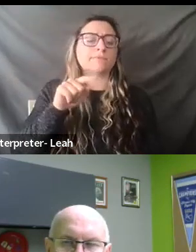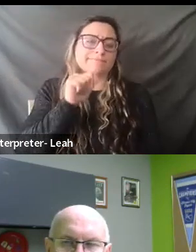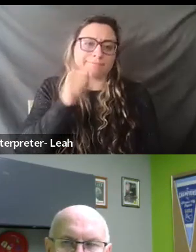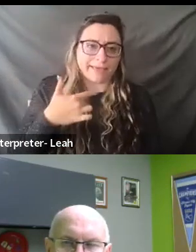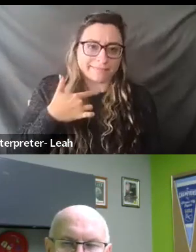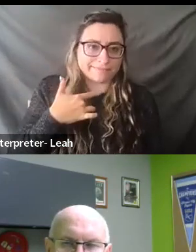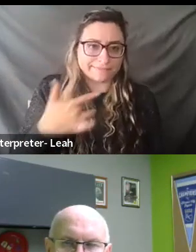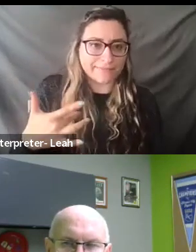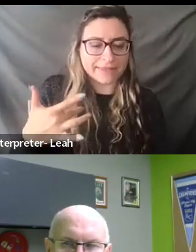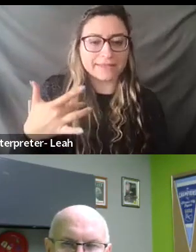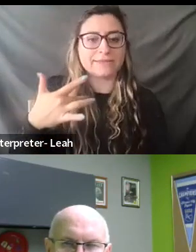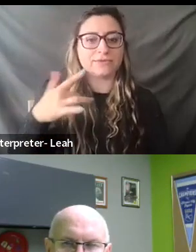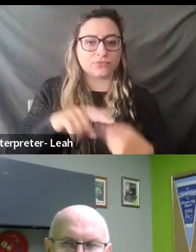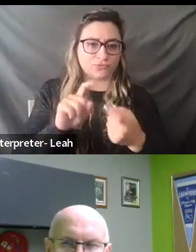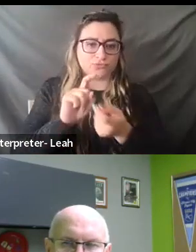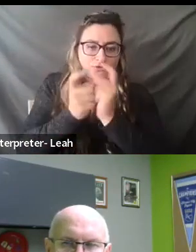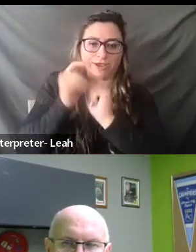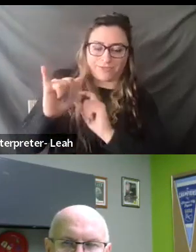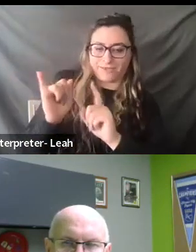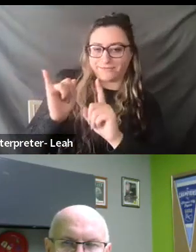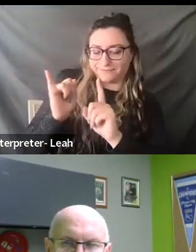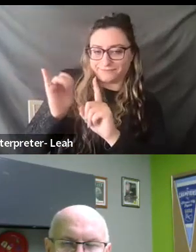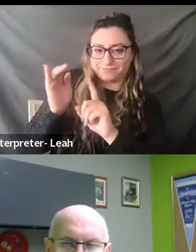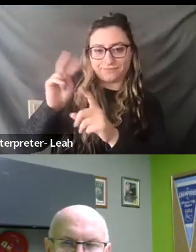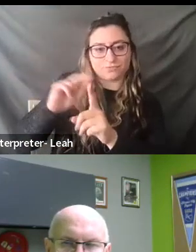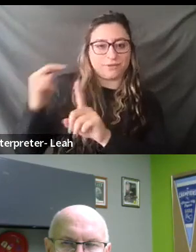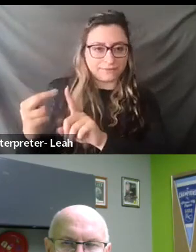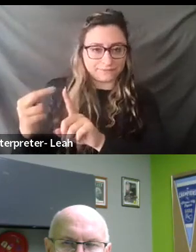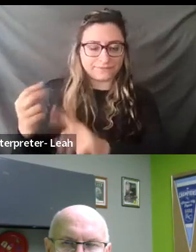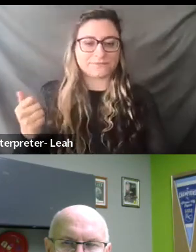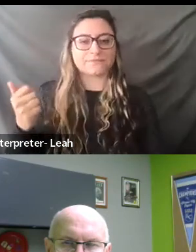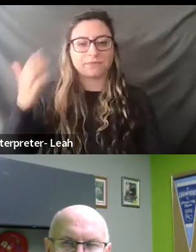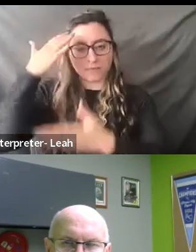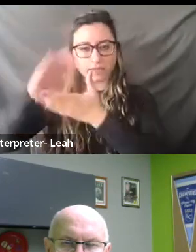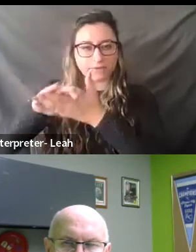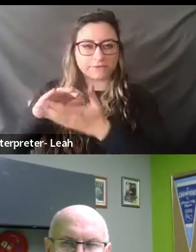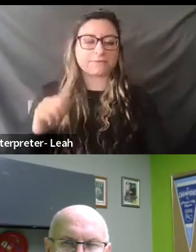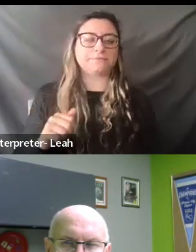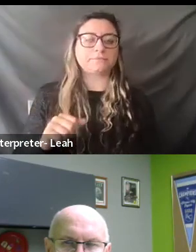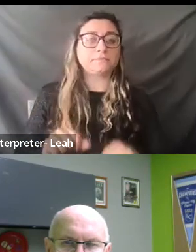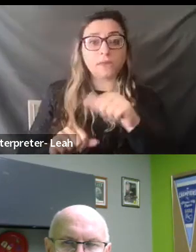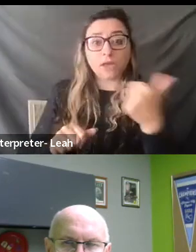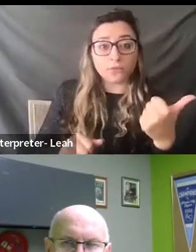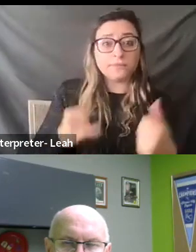You know, somebody made this up for their own political aim.